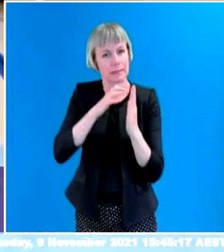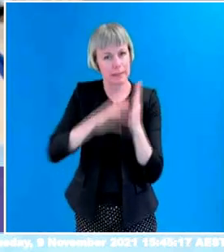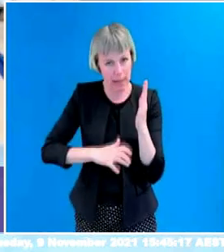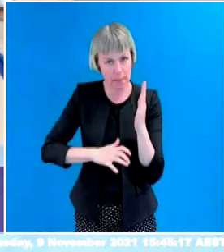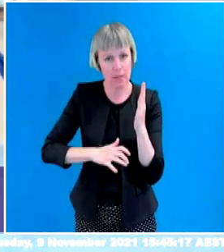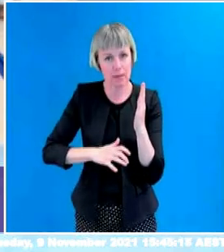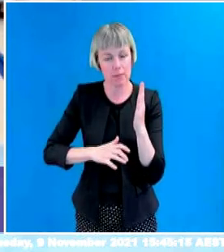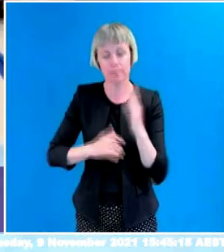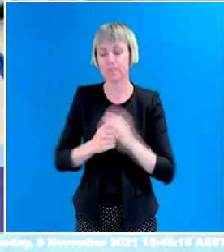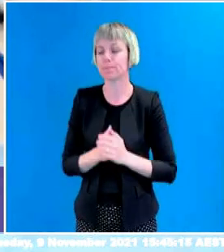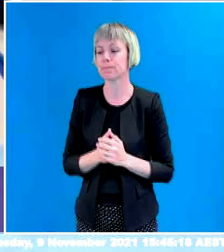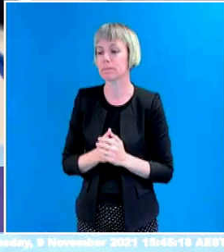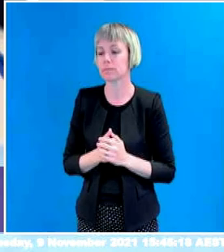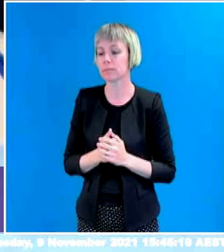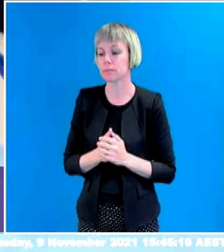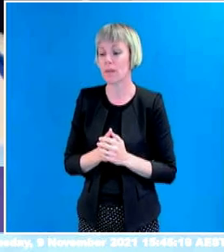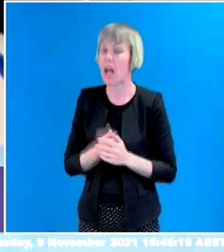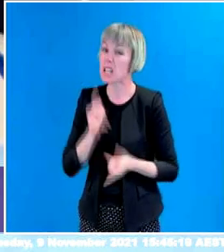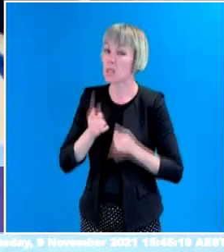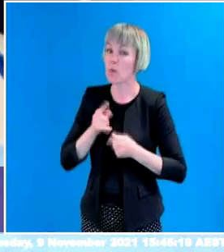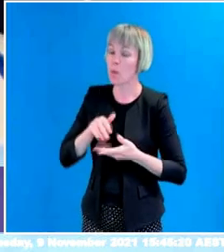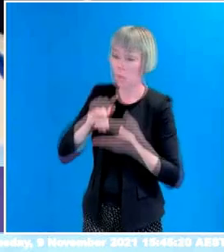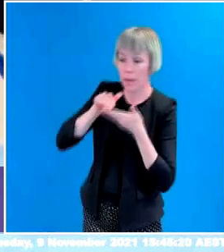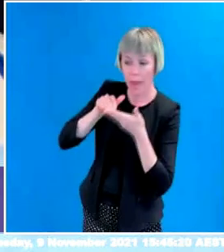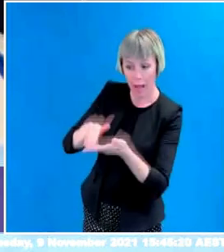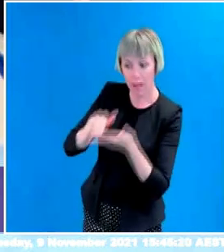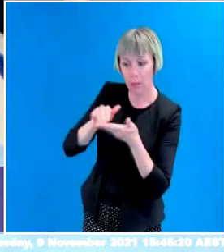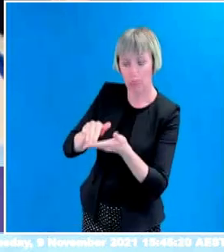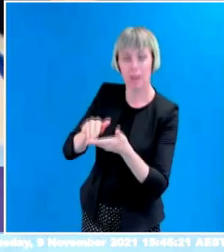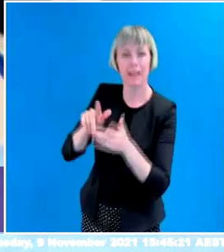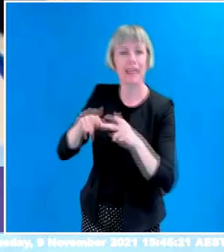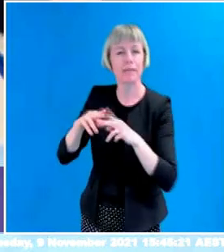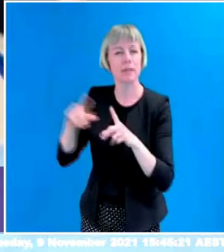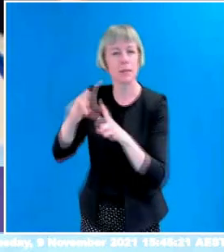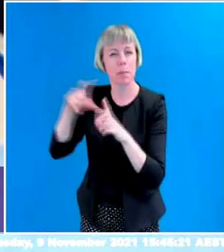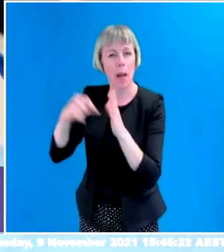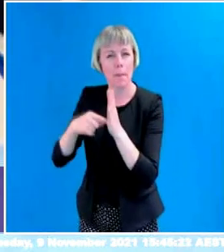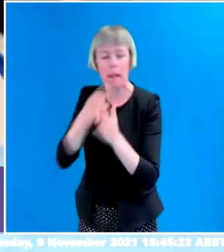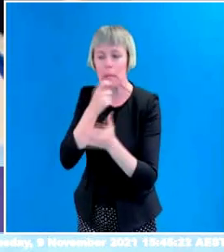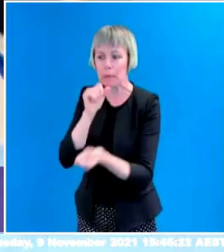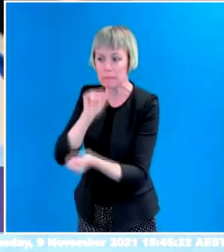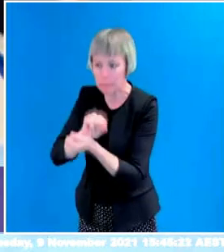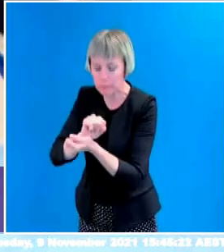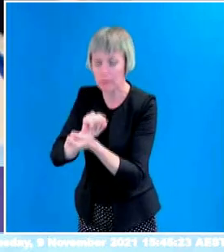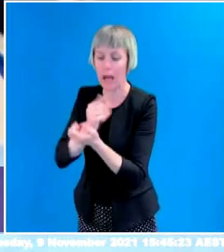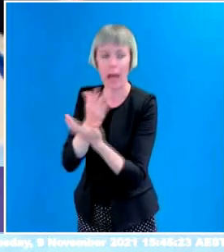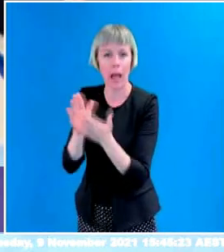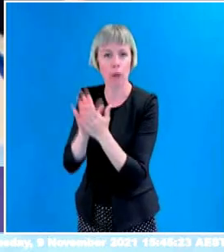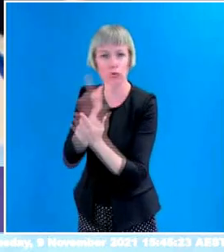who are struggling with that task, we assist them through the Human Rights Unit to prepare those statements.